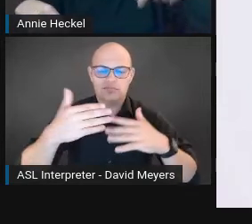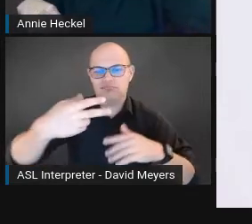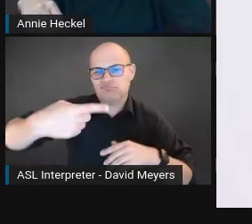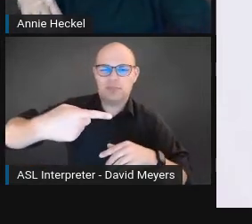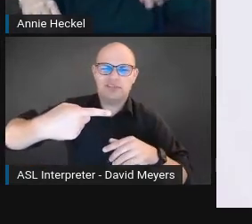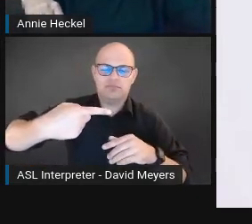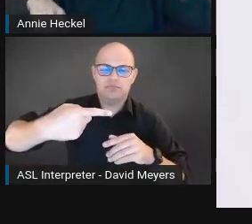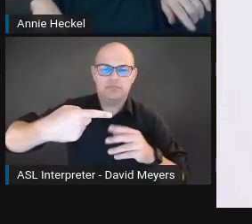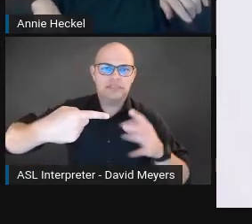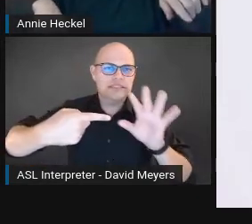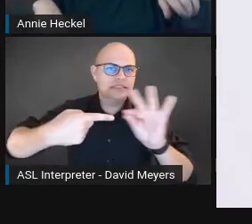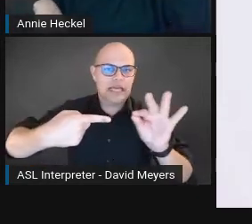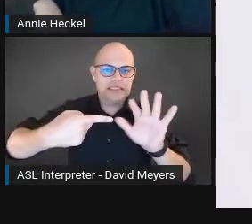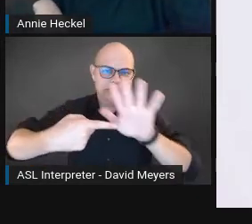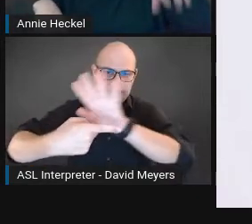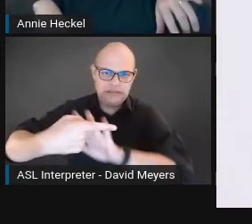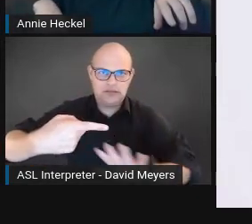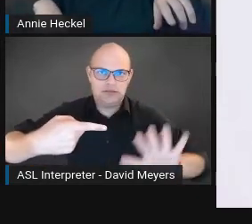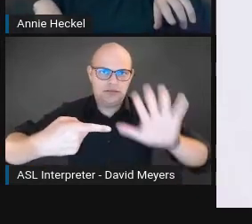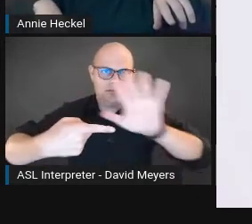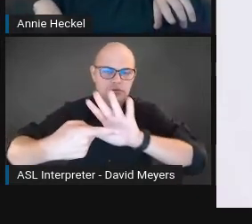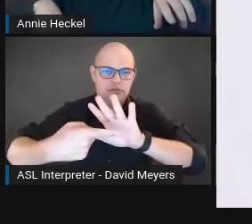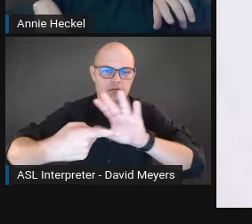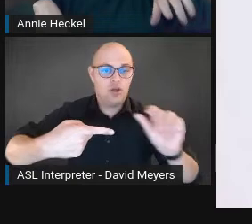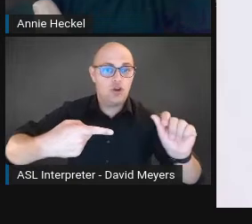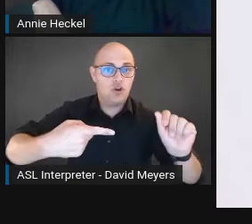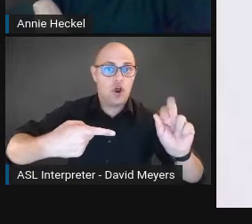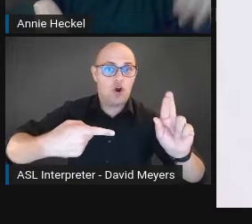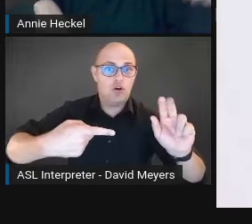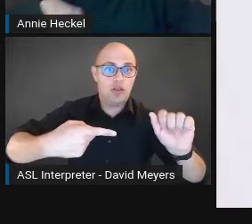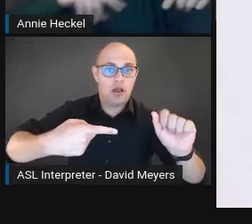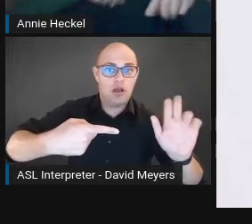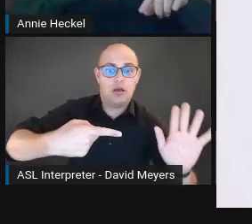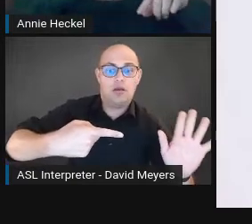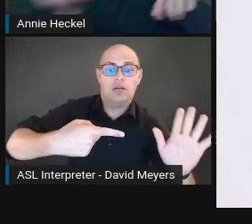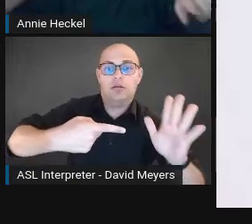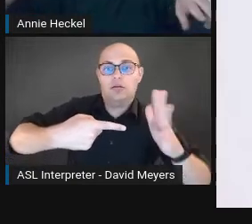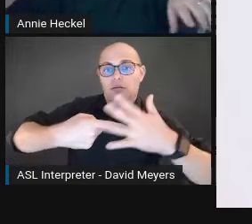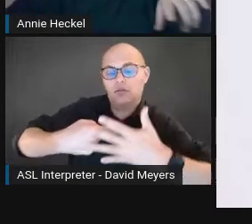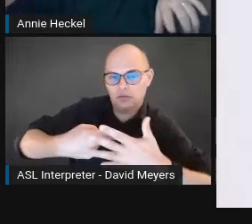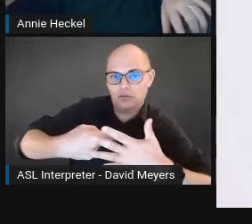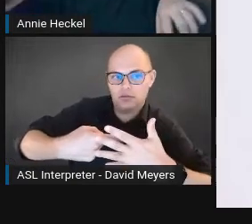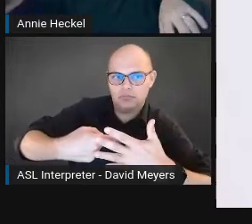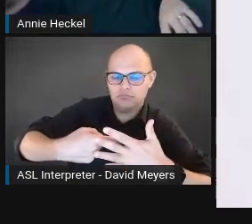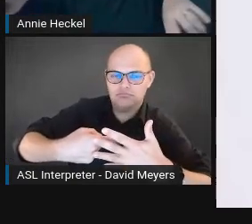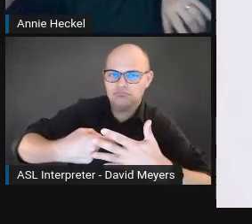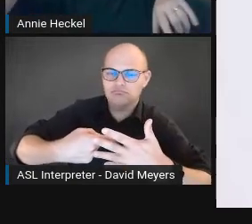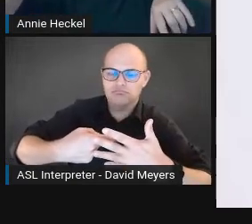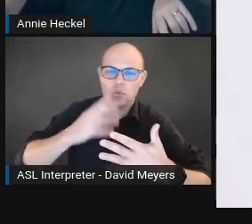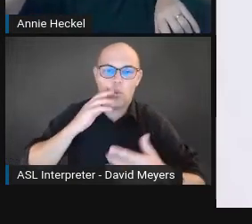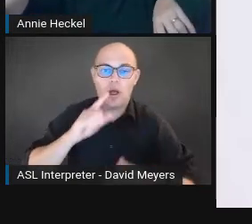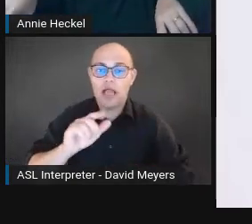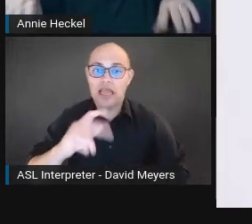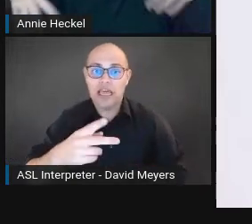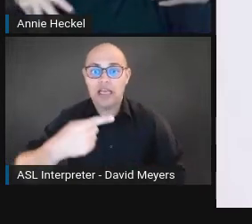and then you put an ARIA label on the link, the ARIA label's going to take the place of the link text that was visible.